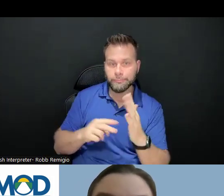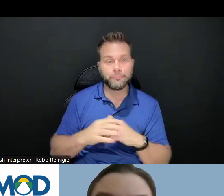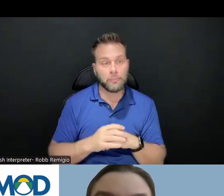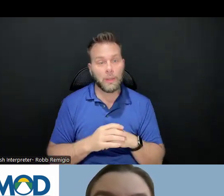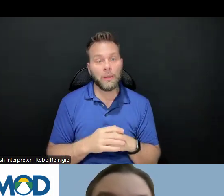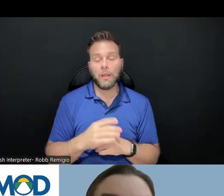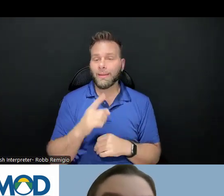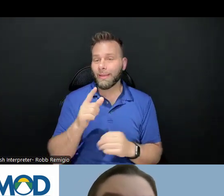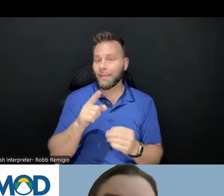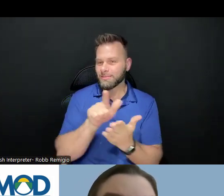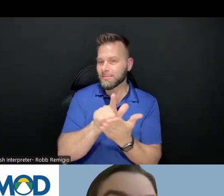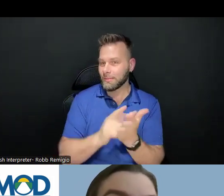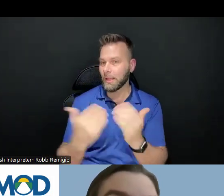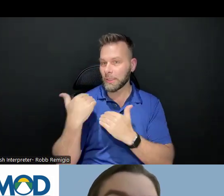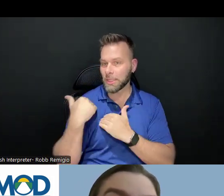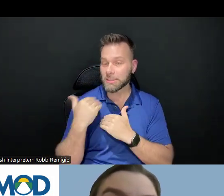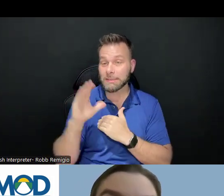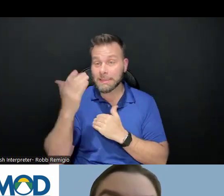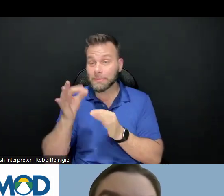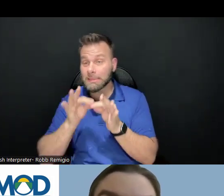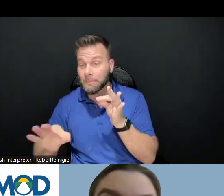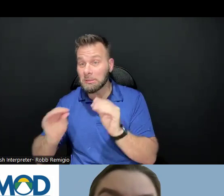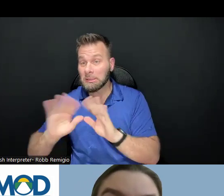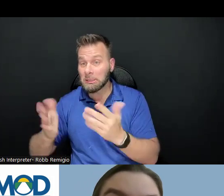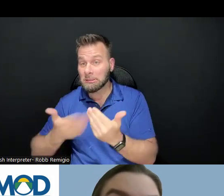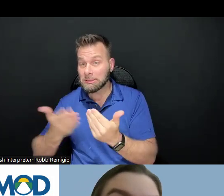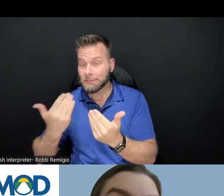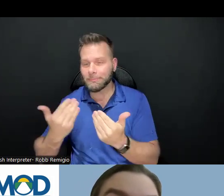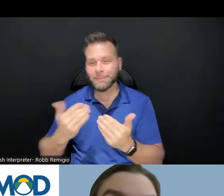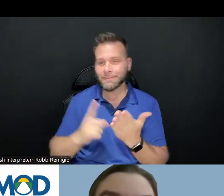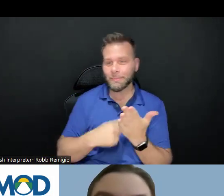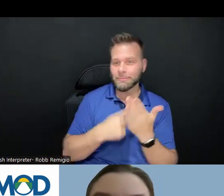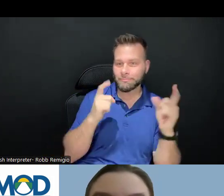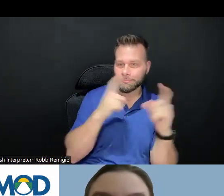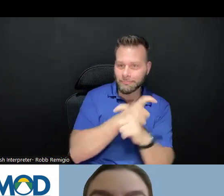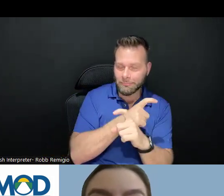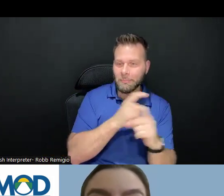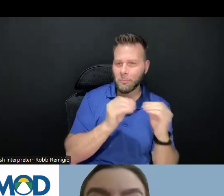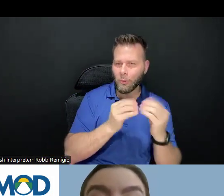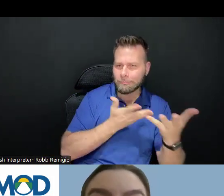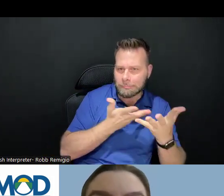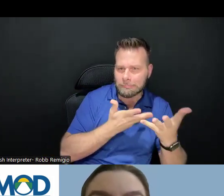This is one of the those legal obligations that sounds really simple and clear, but we know sometimes can seem a little more